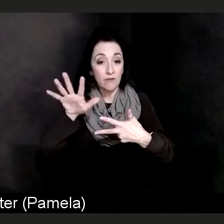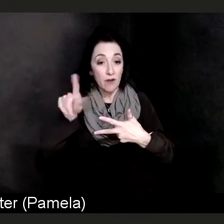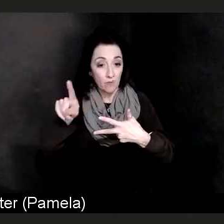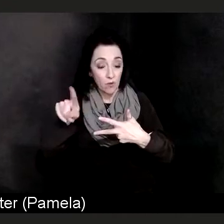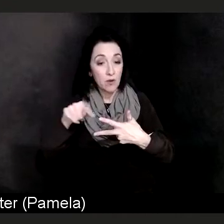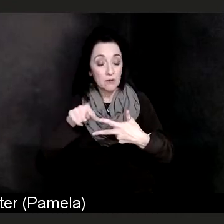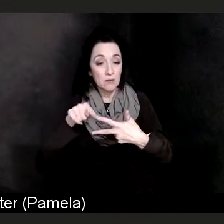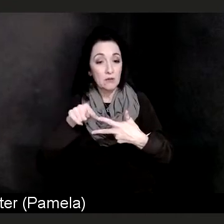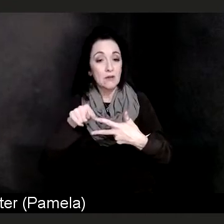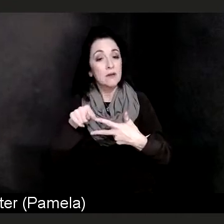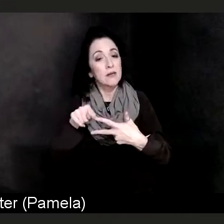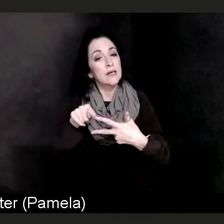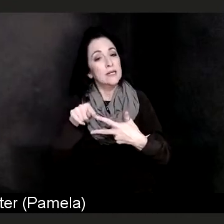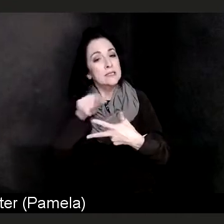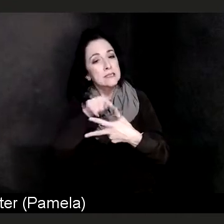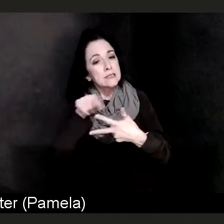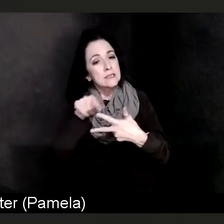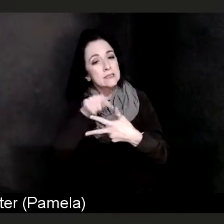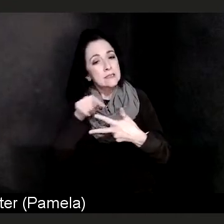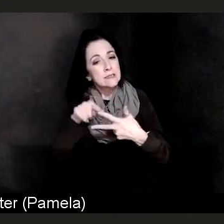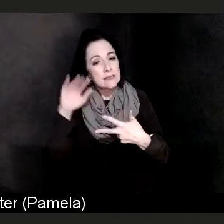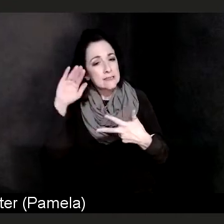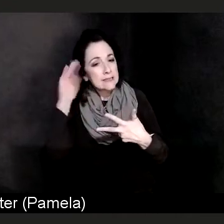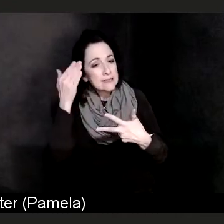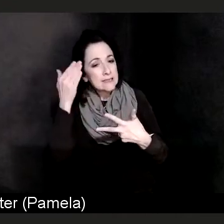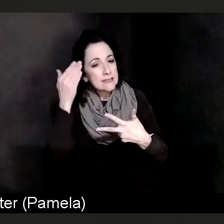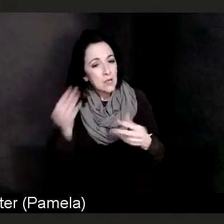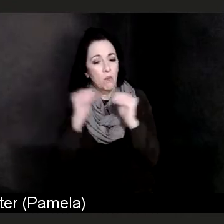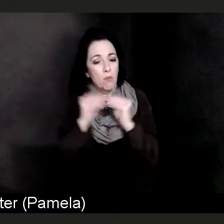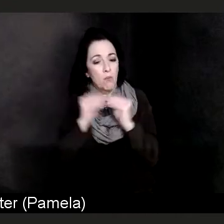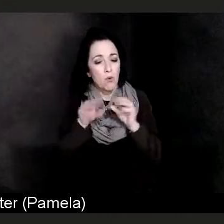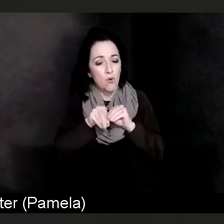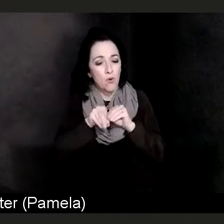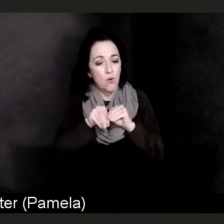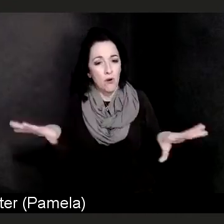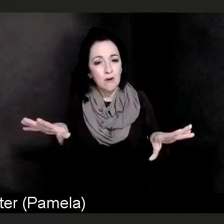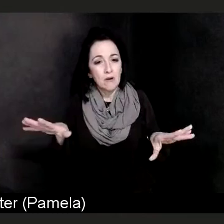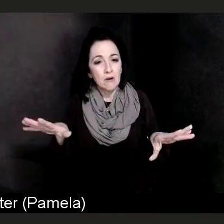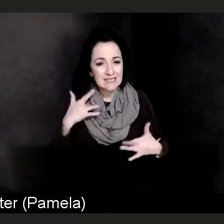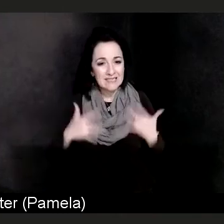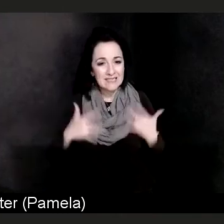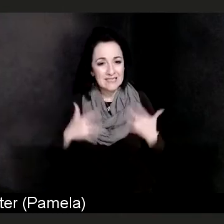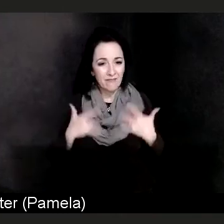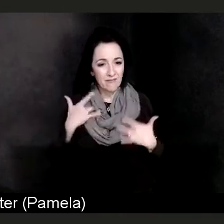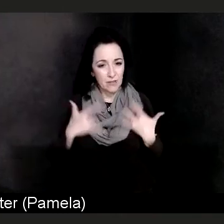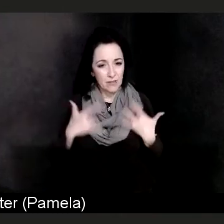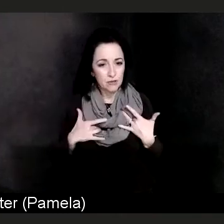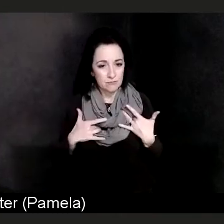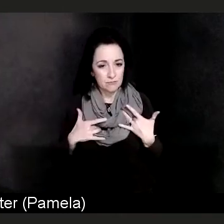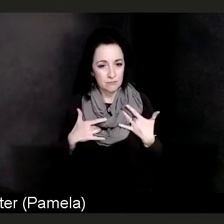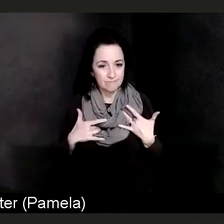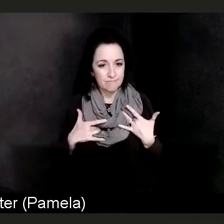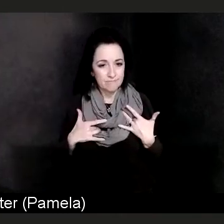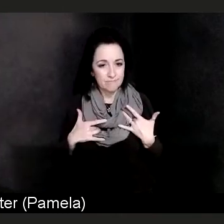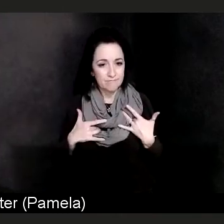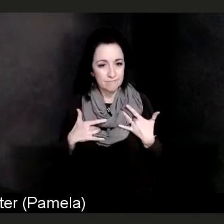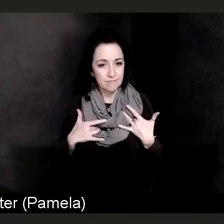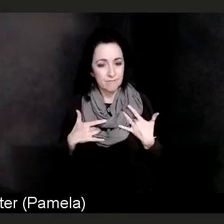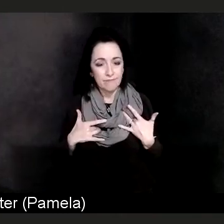appear to be more infectious than the strain of the COVID-19 or the strains of the COVID-19 virus